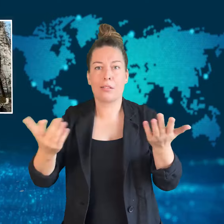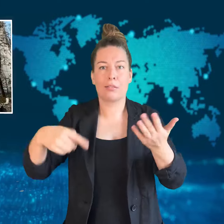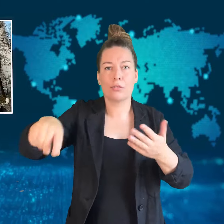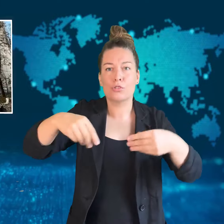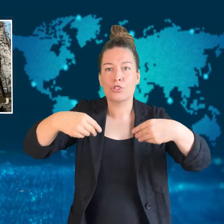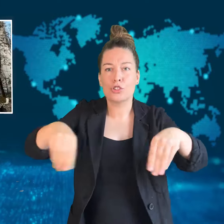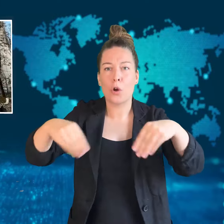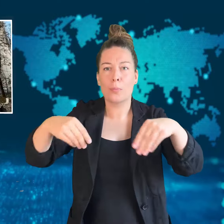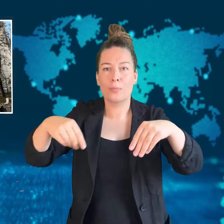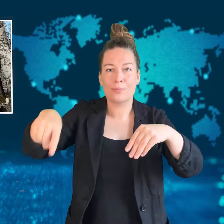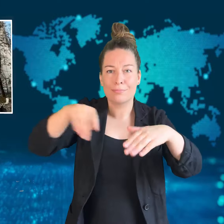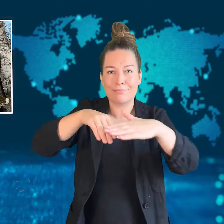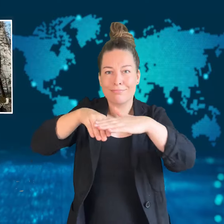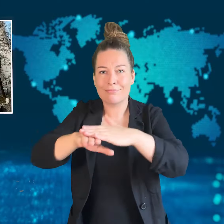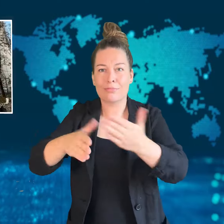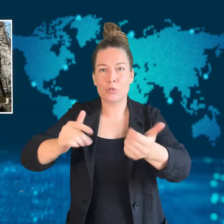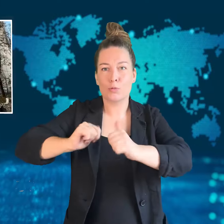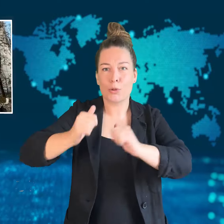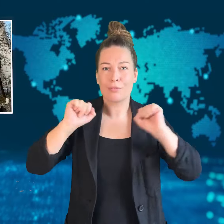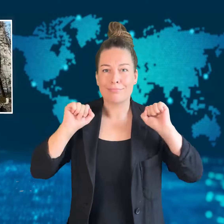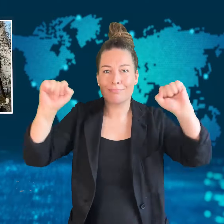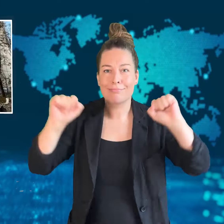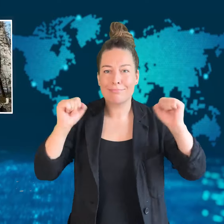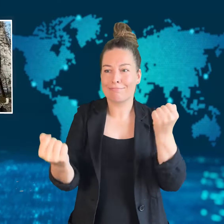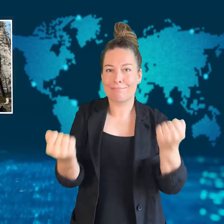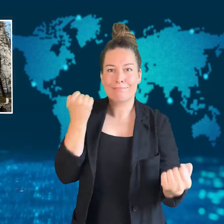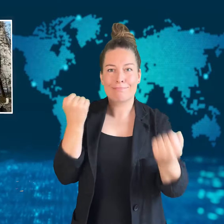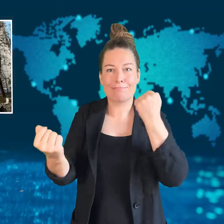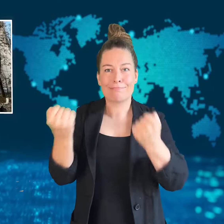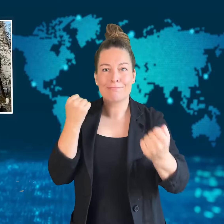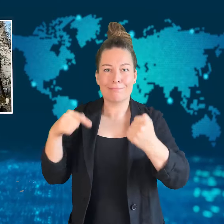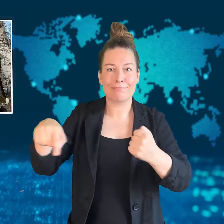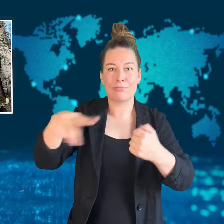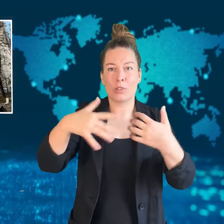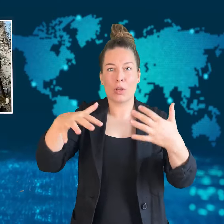putting civilians at risk.